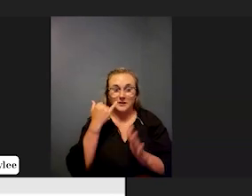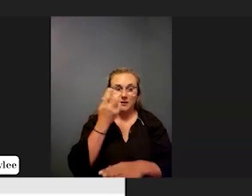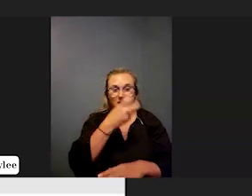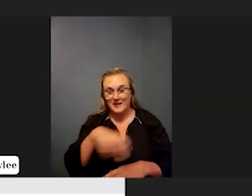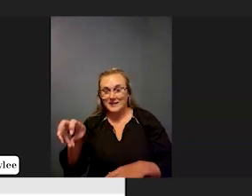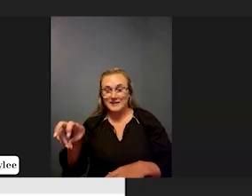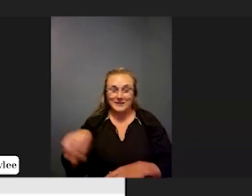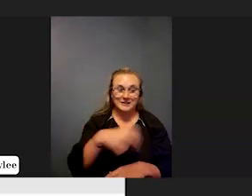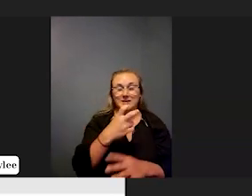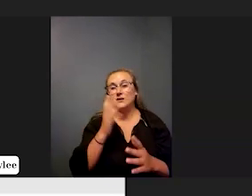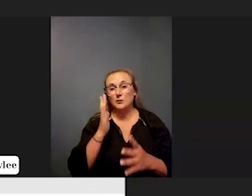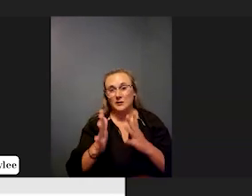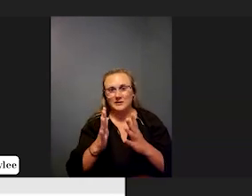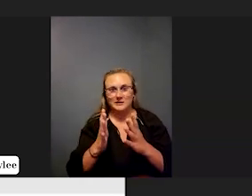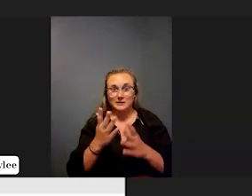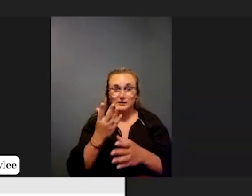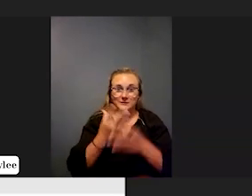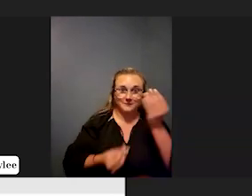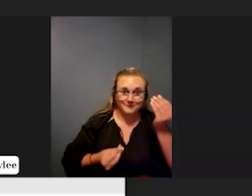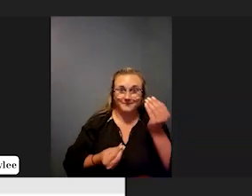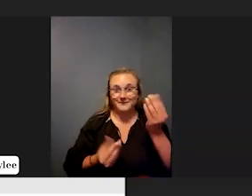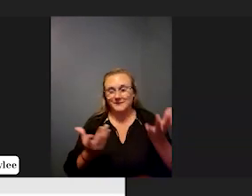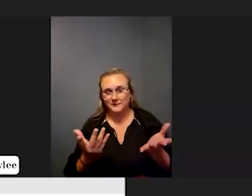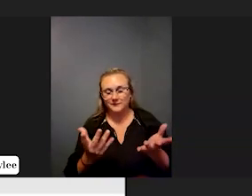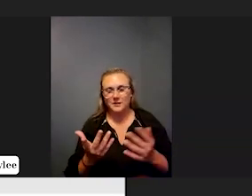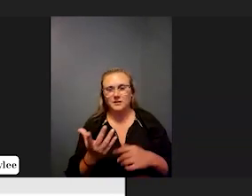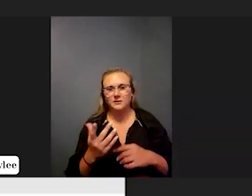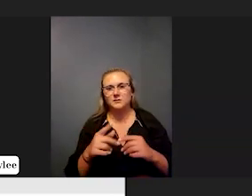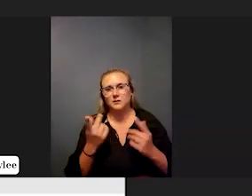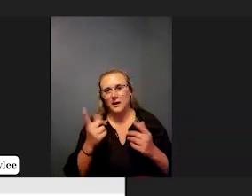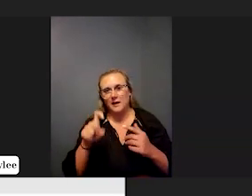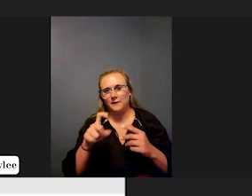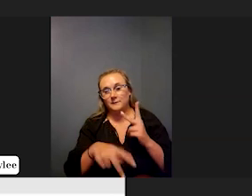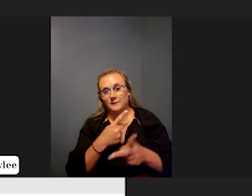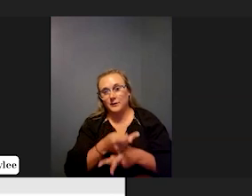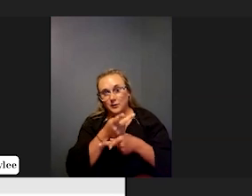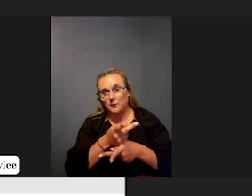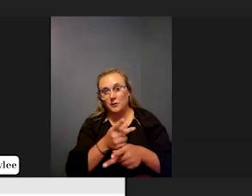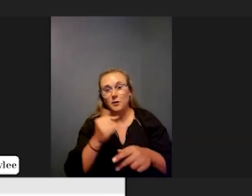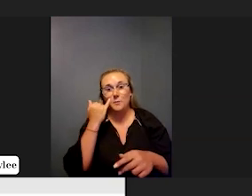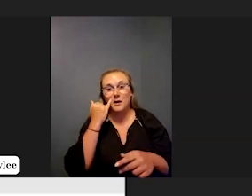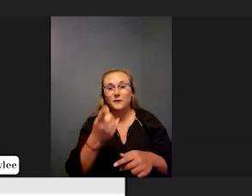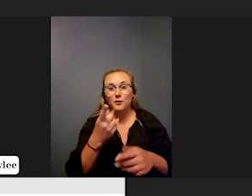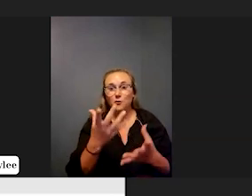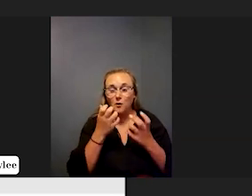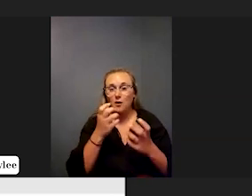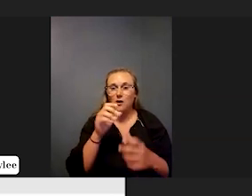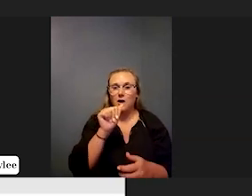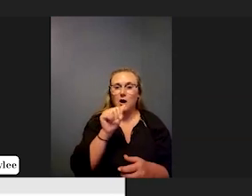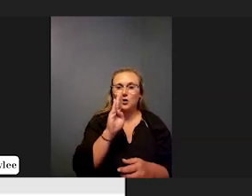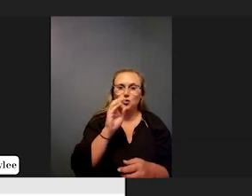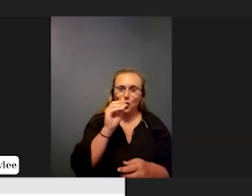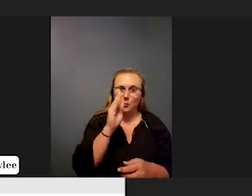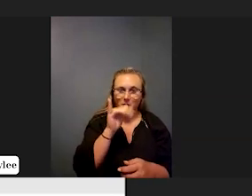Um, but you get to the alt text area of Adobe Acrobat Pro, you use the all tools area.